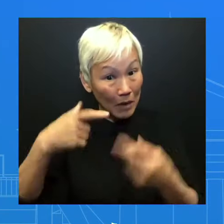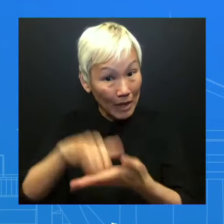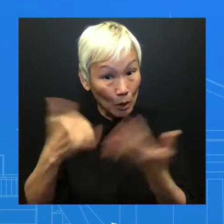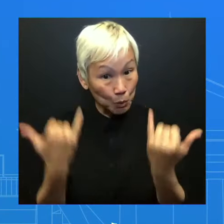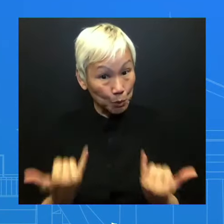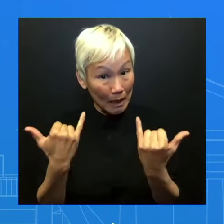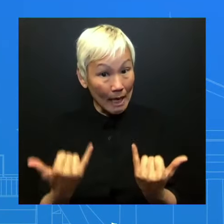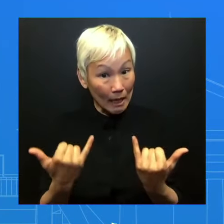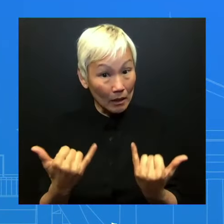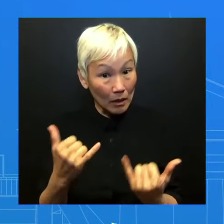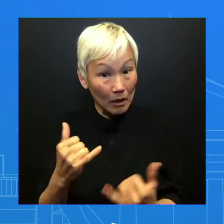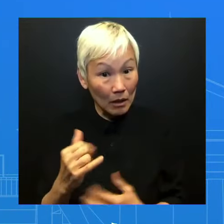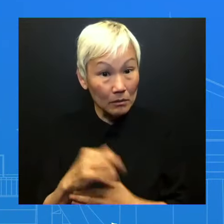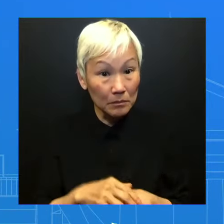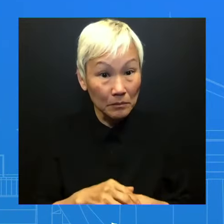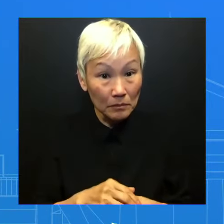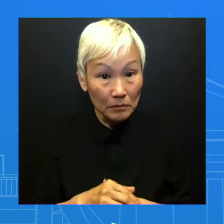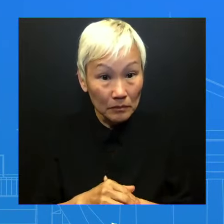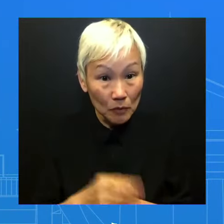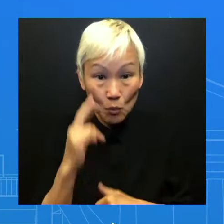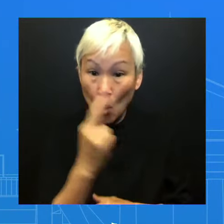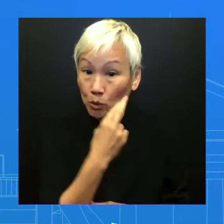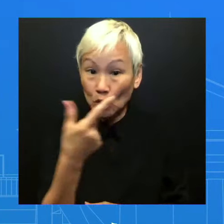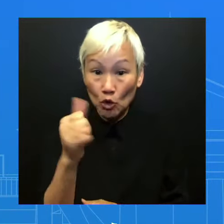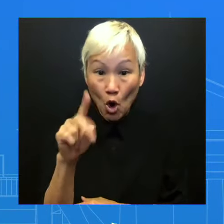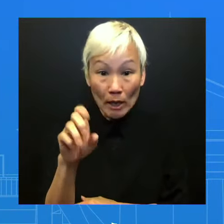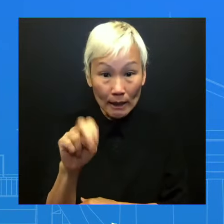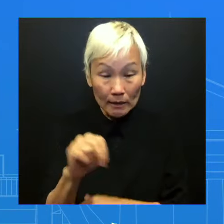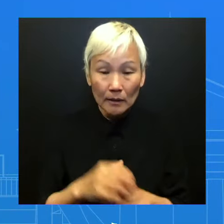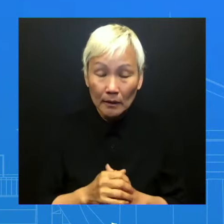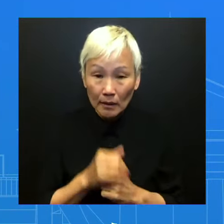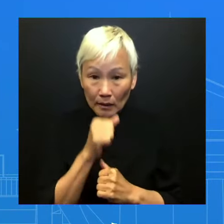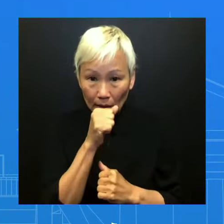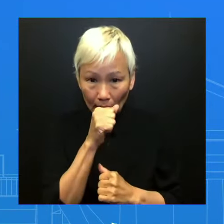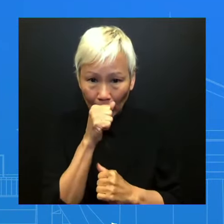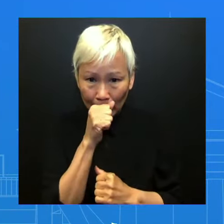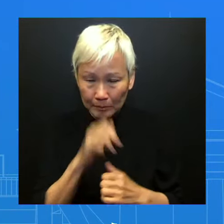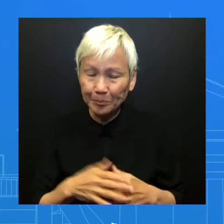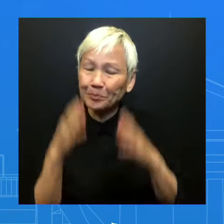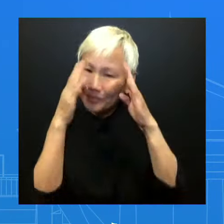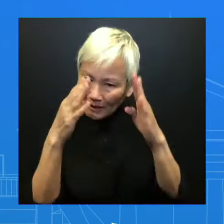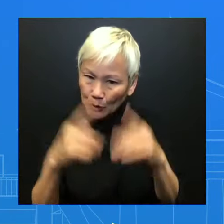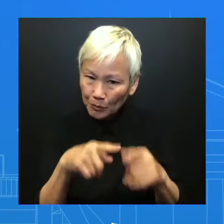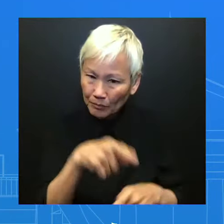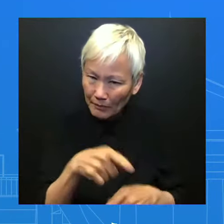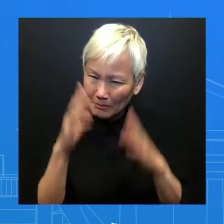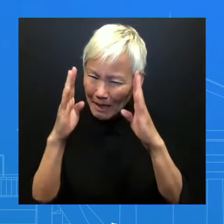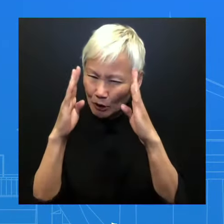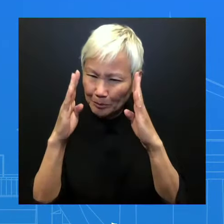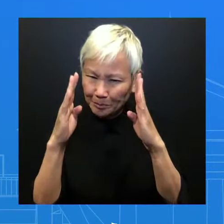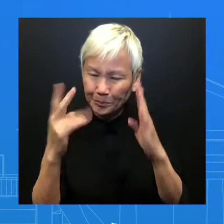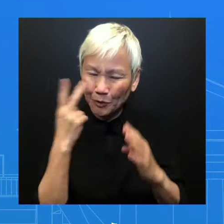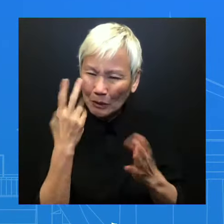Ms. Jean-Pierre: Stay tuned. The Press: I'll consider that. To follow up on Weijia's last question, the former President is in the area, He was --